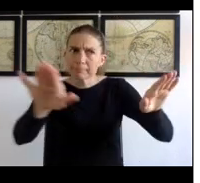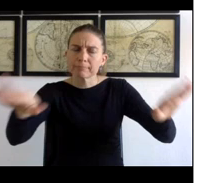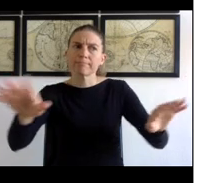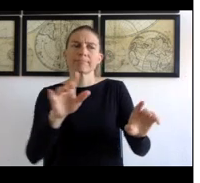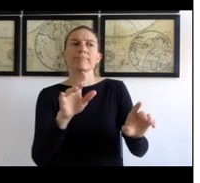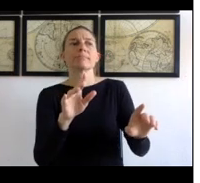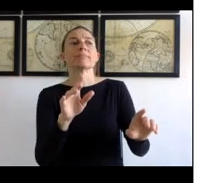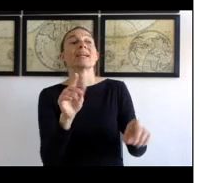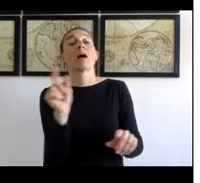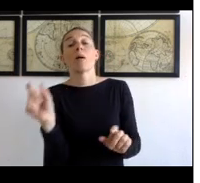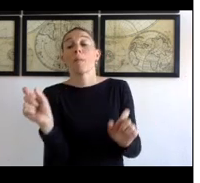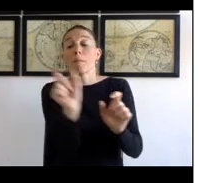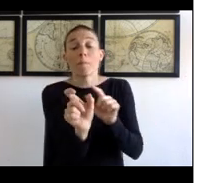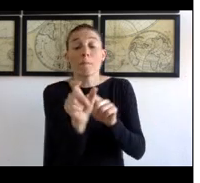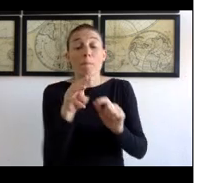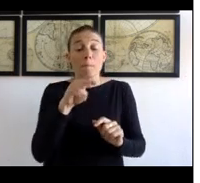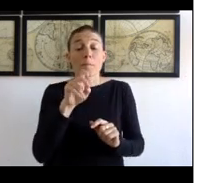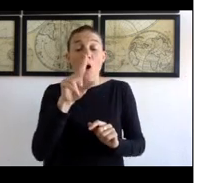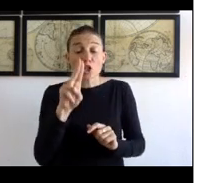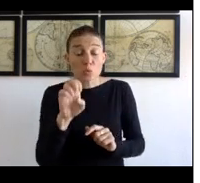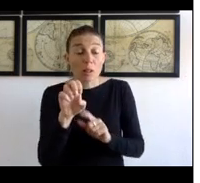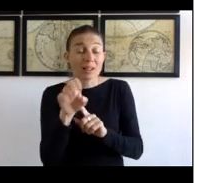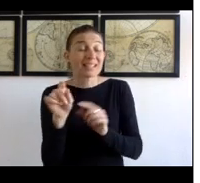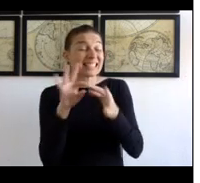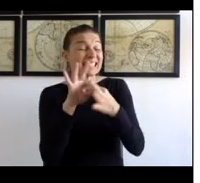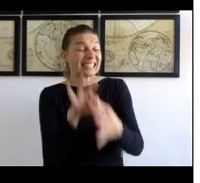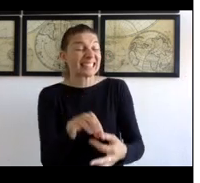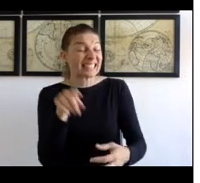on obstacles persons with disabilities face in the labour market.